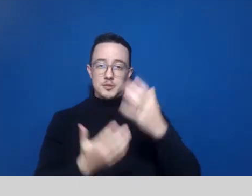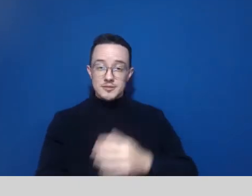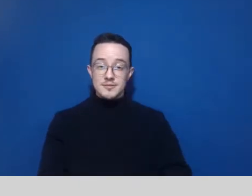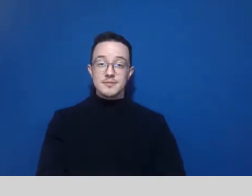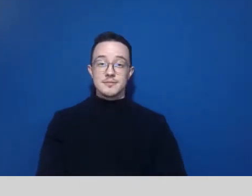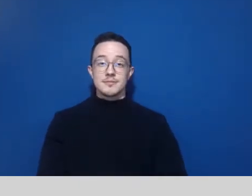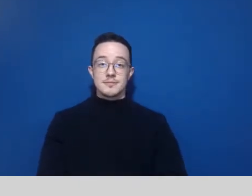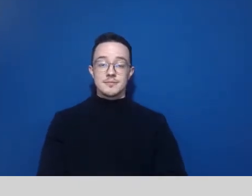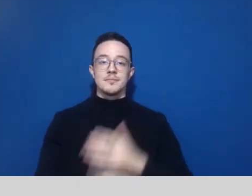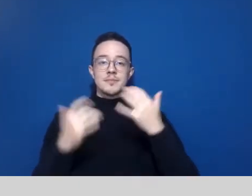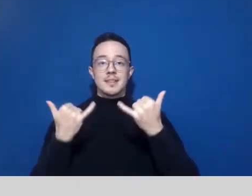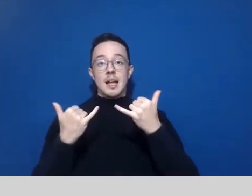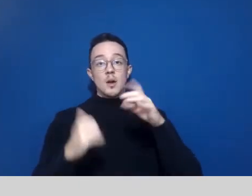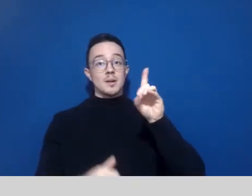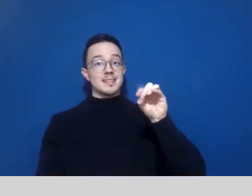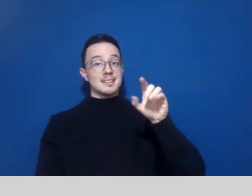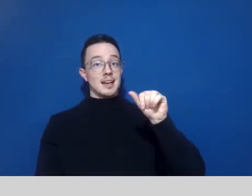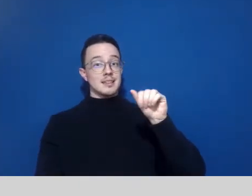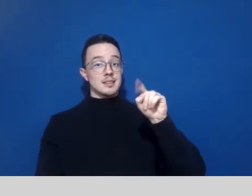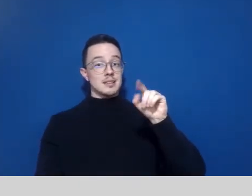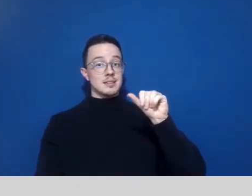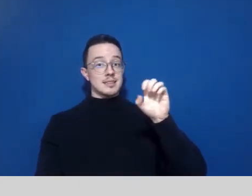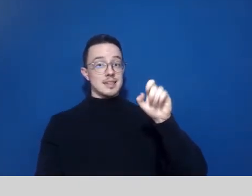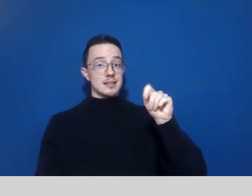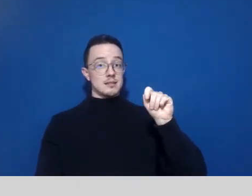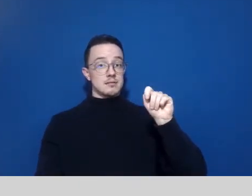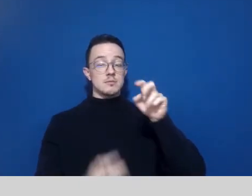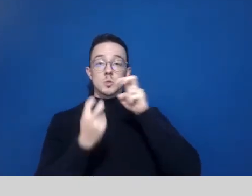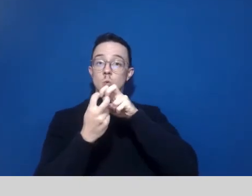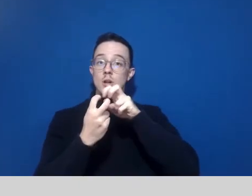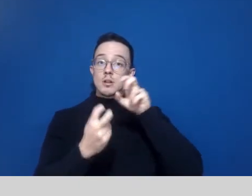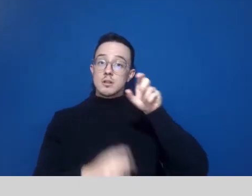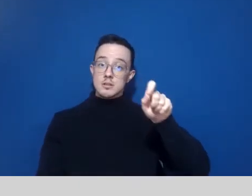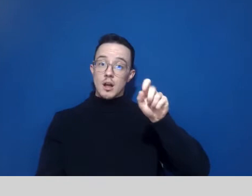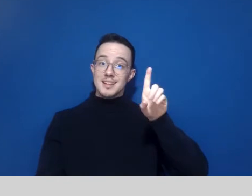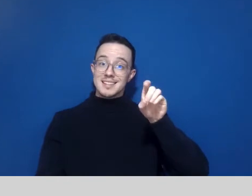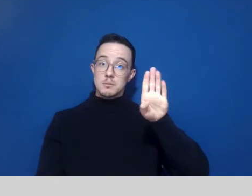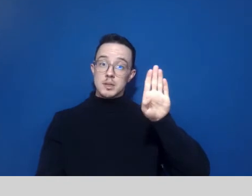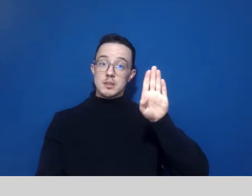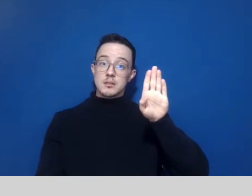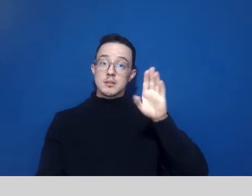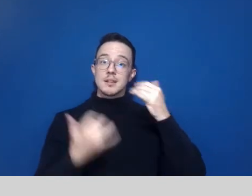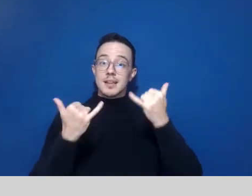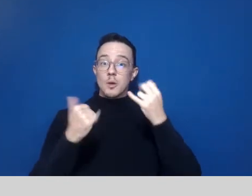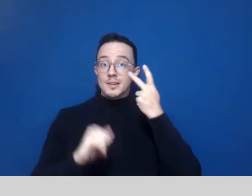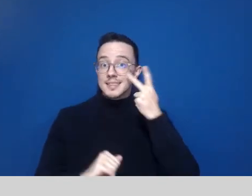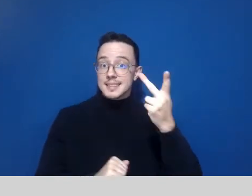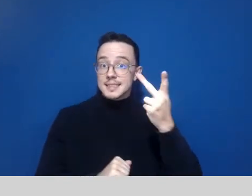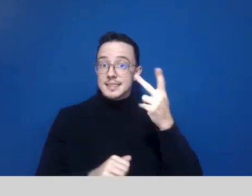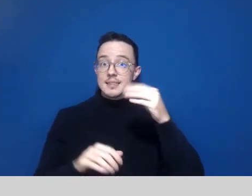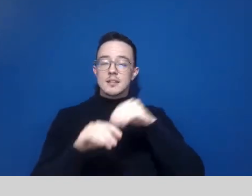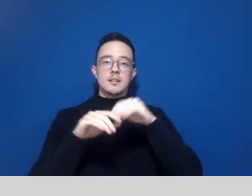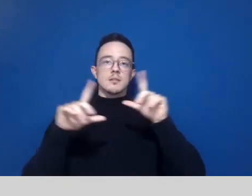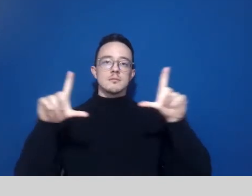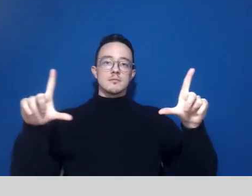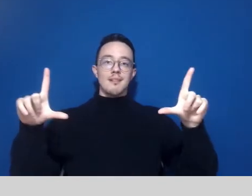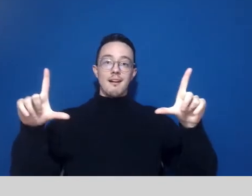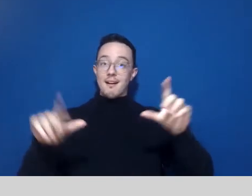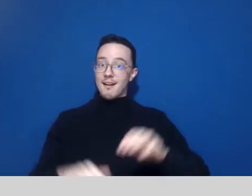And so now that we've done that, I can run "datasette squirels.db" and start up Datasette, and I can see that data in my browser.